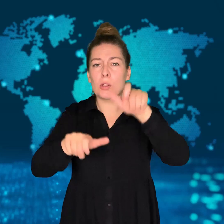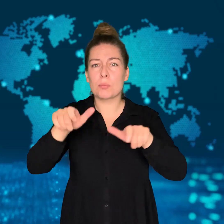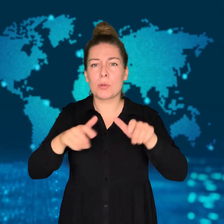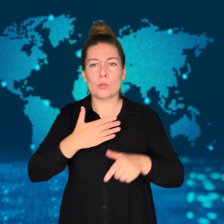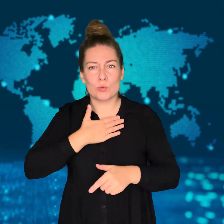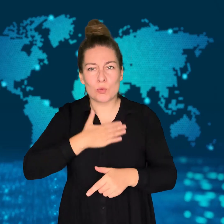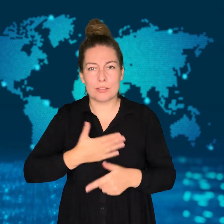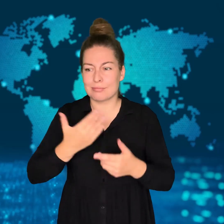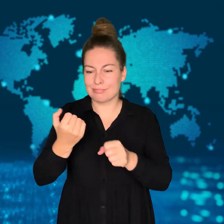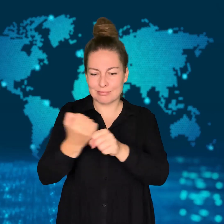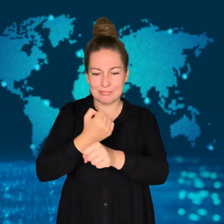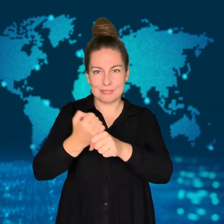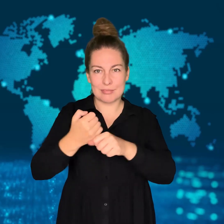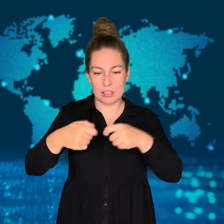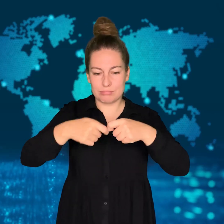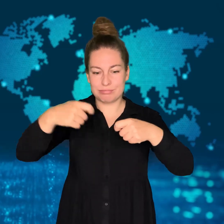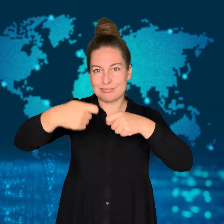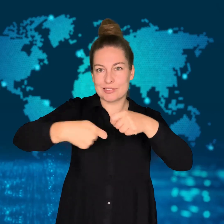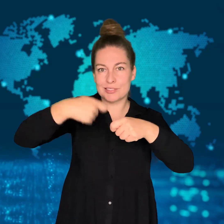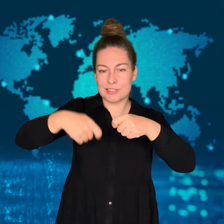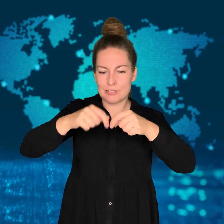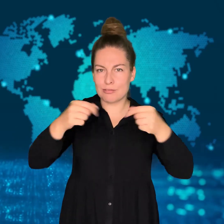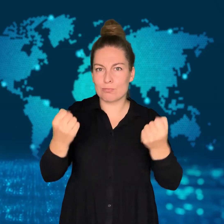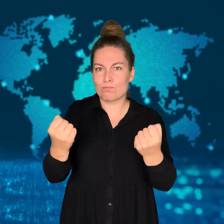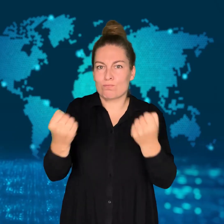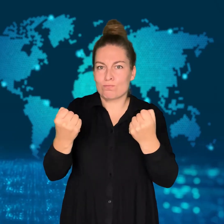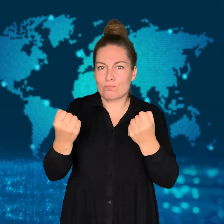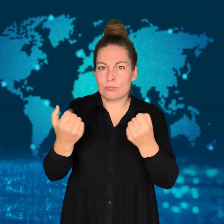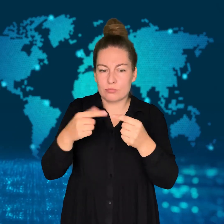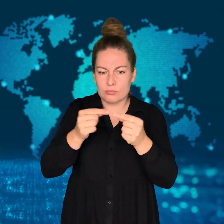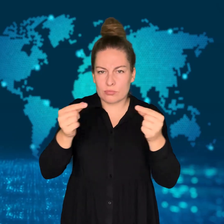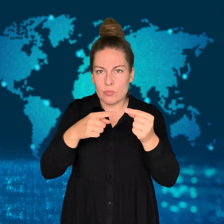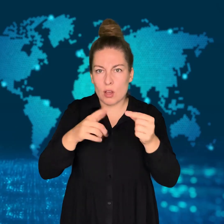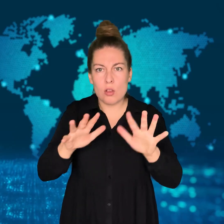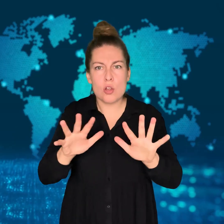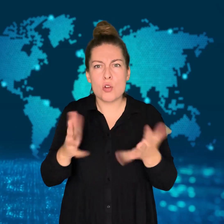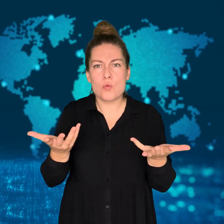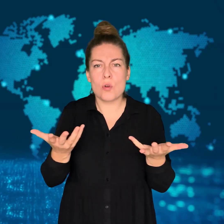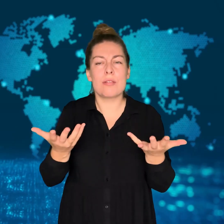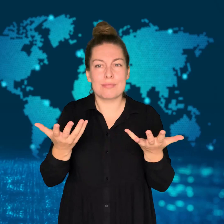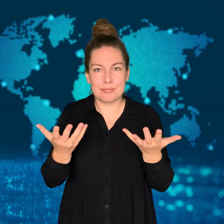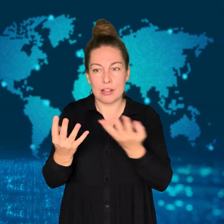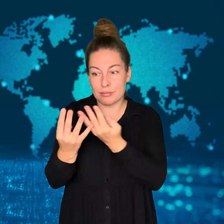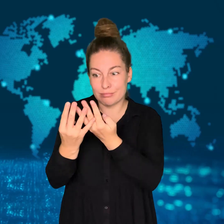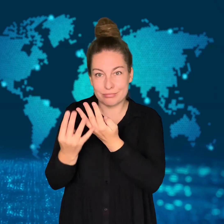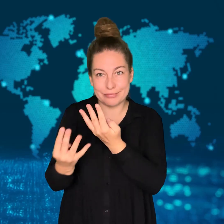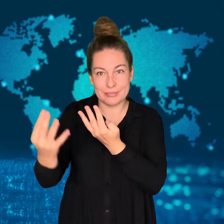It was dried for 20 to 30 days before it was rehydrated for